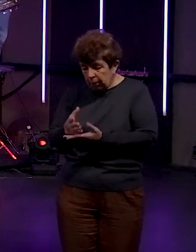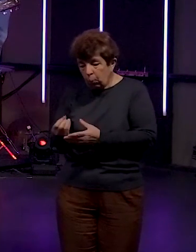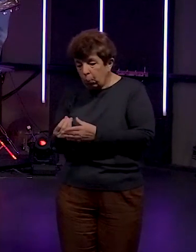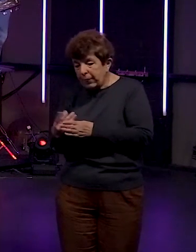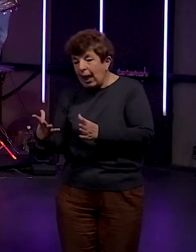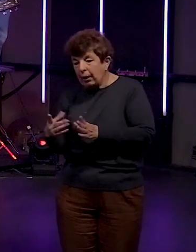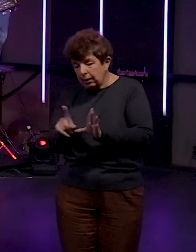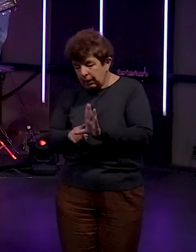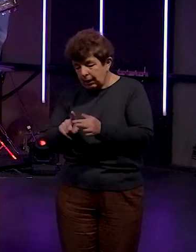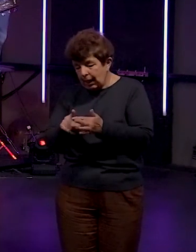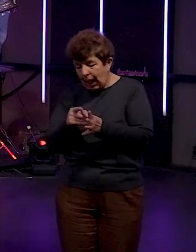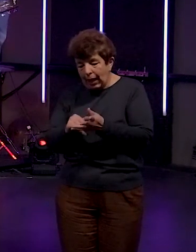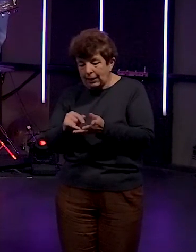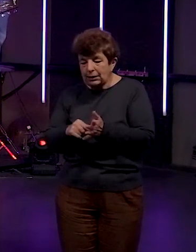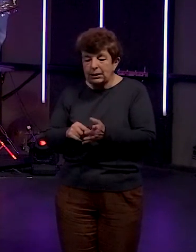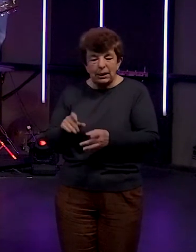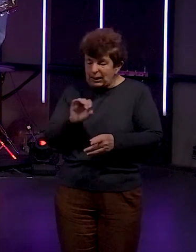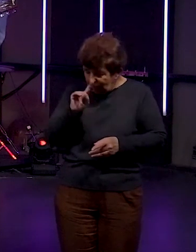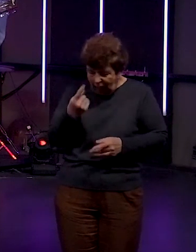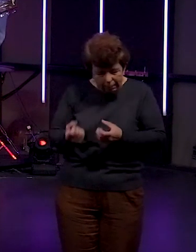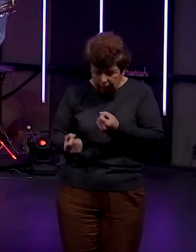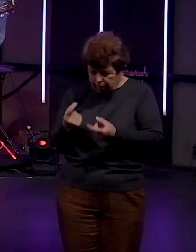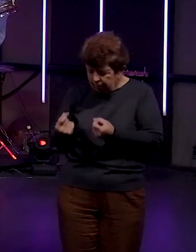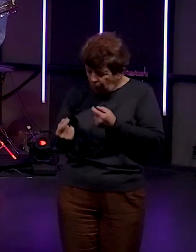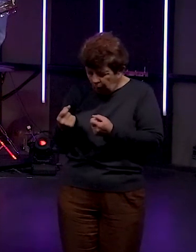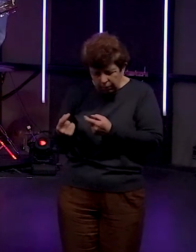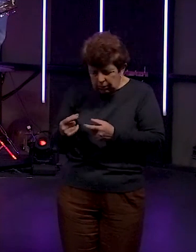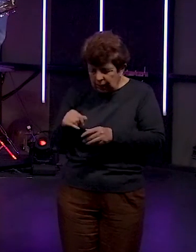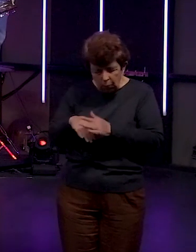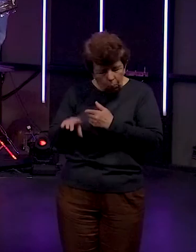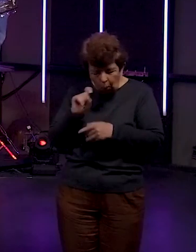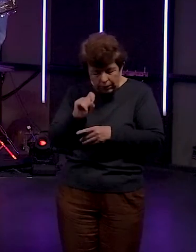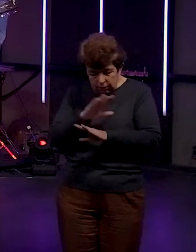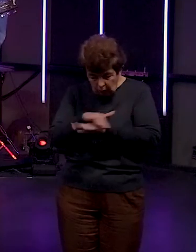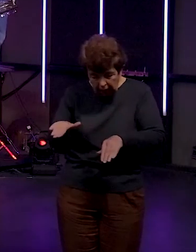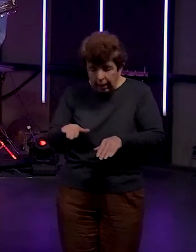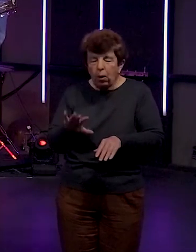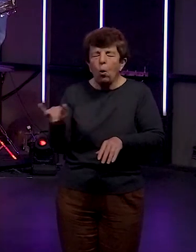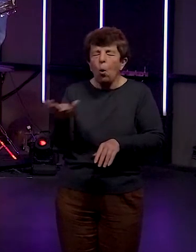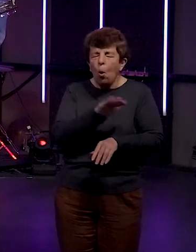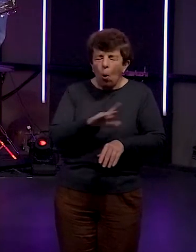of the meat raw or boiled in water the whole animal including the head legs and